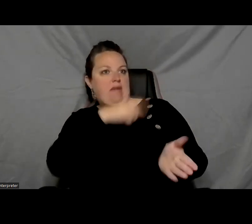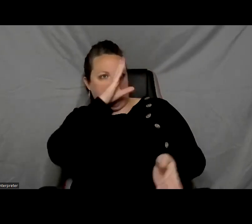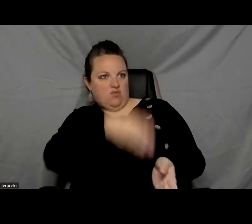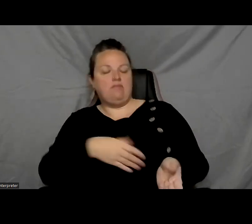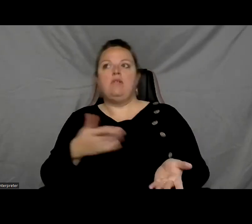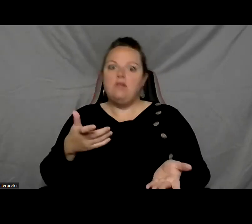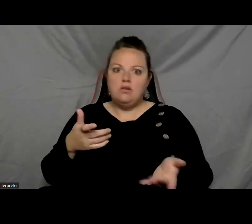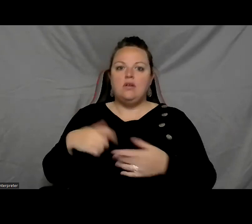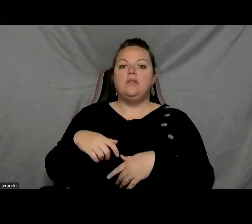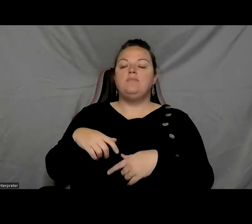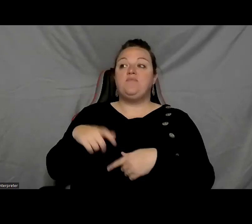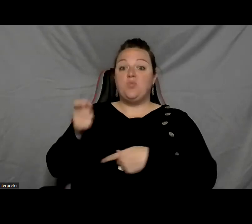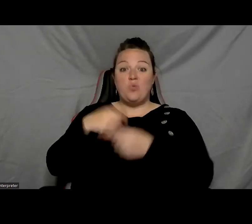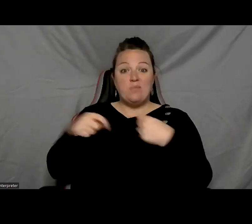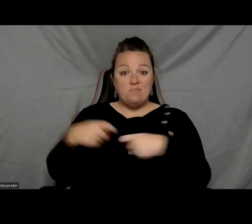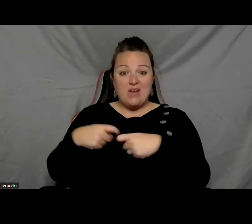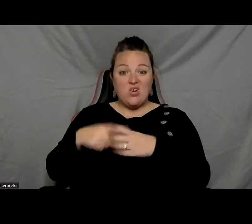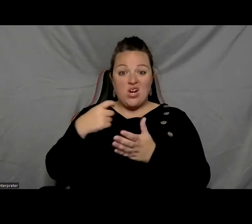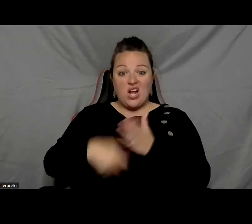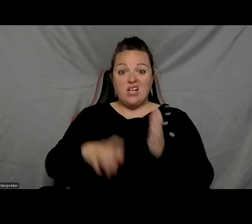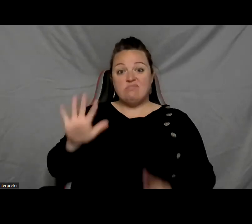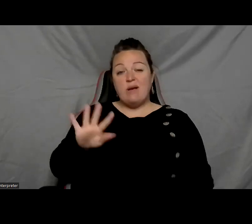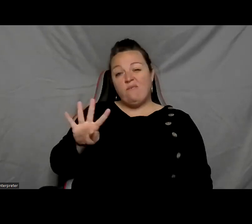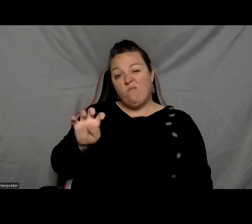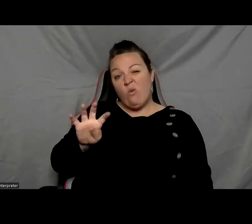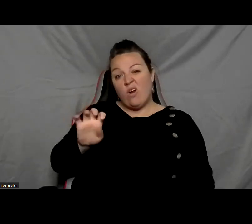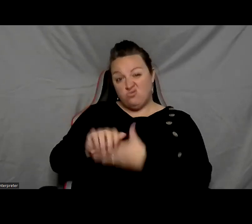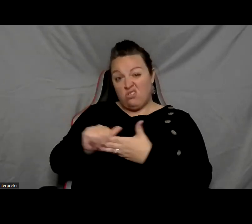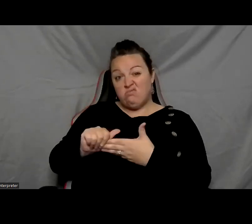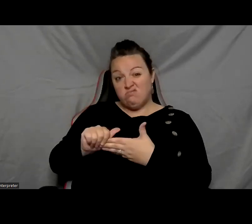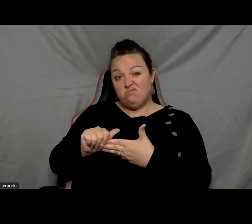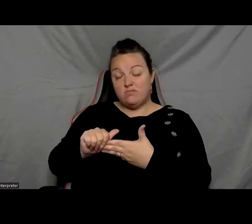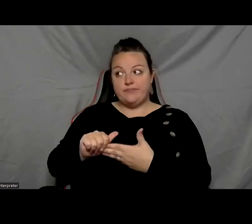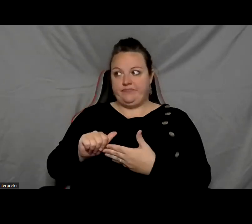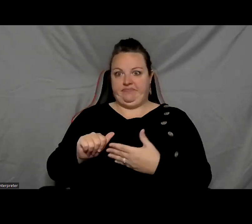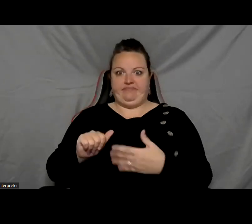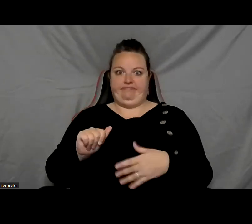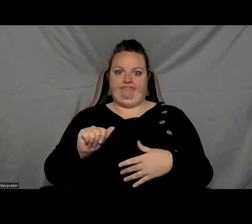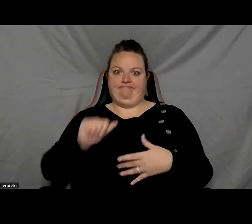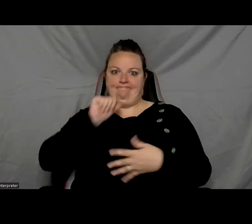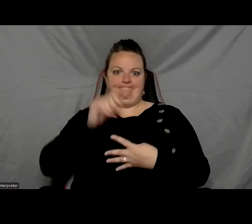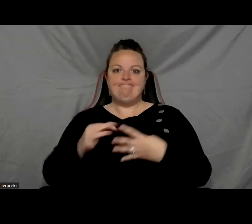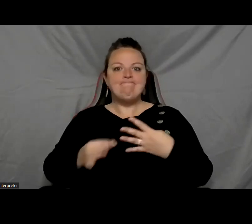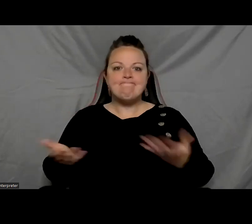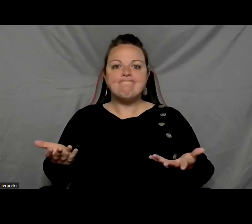Replacement batteries cost about $400. It's not an option. So the other thing is if you're